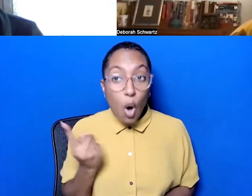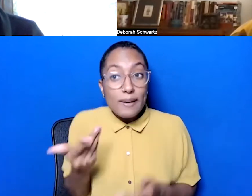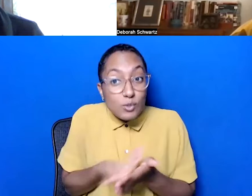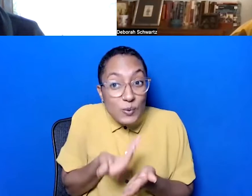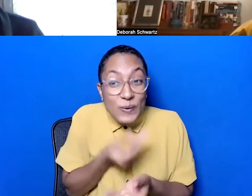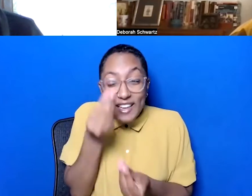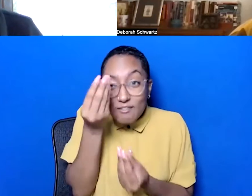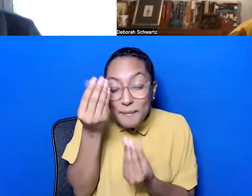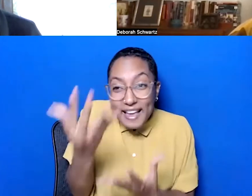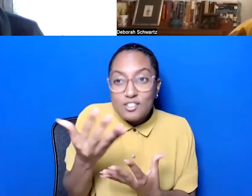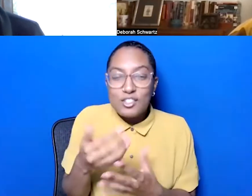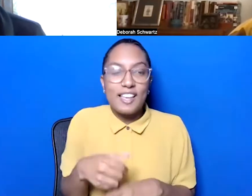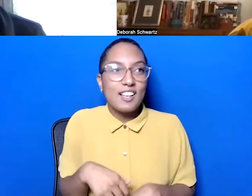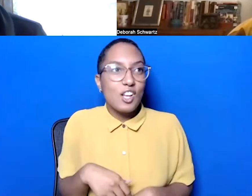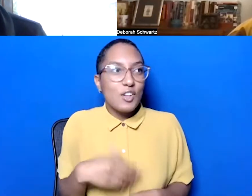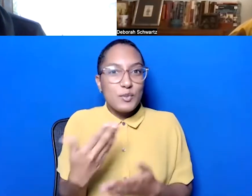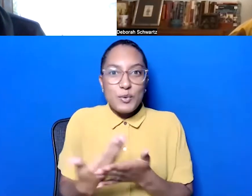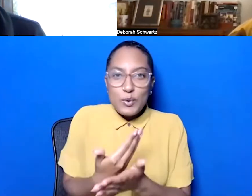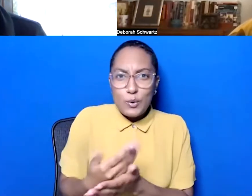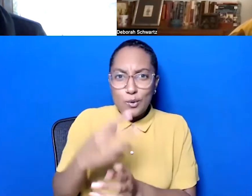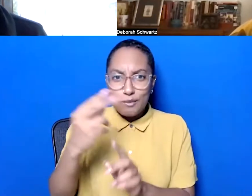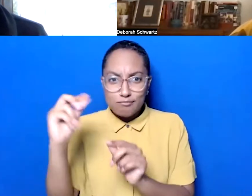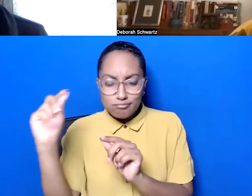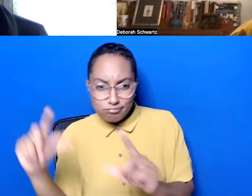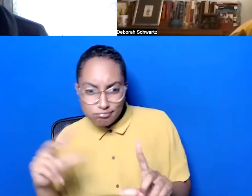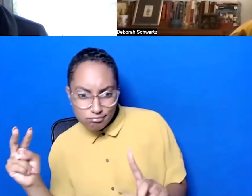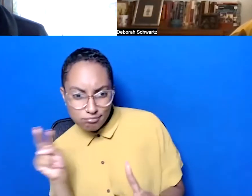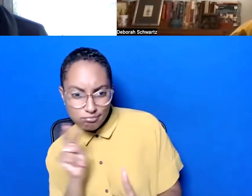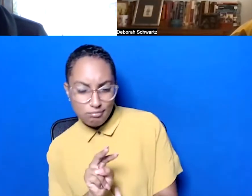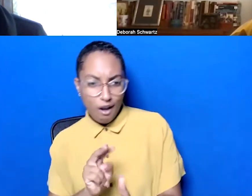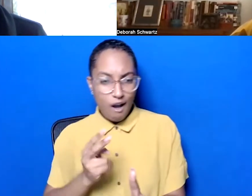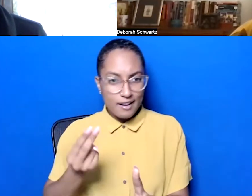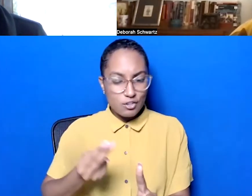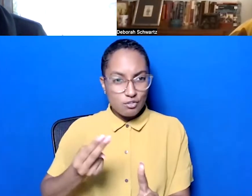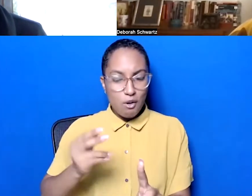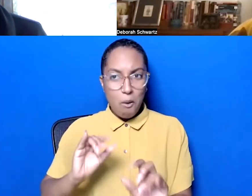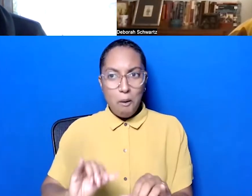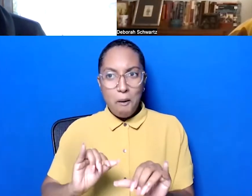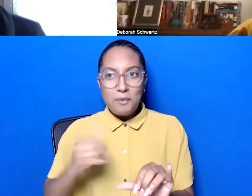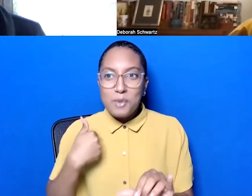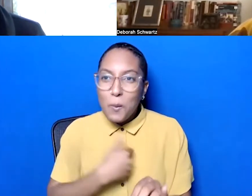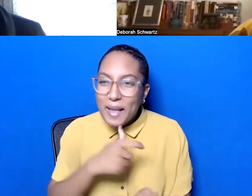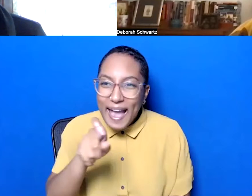insight into history and we have to do a better job of making those primary documents somehow